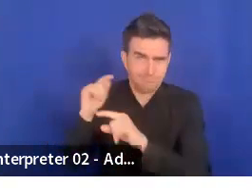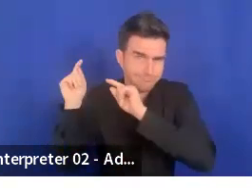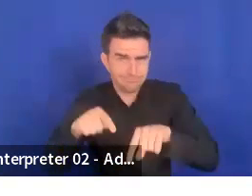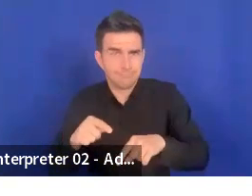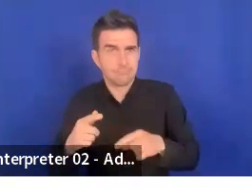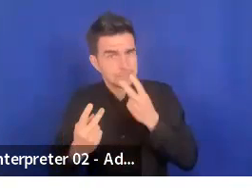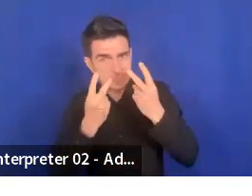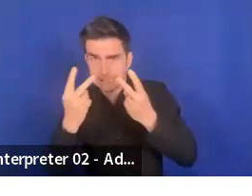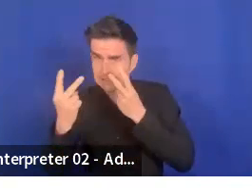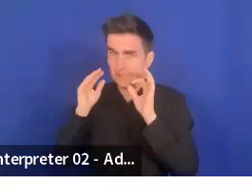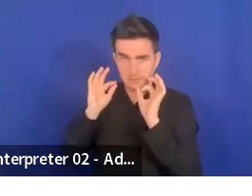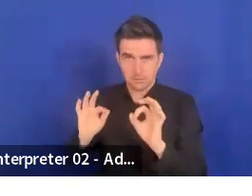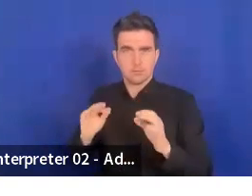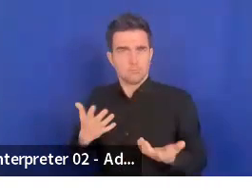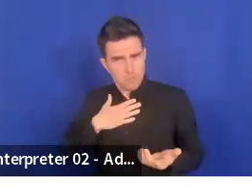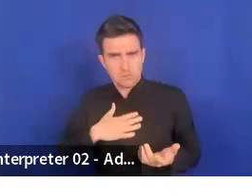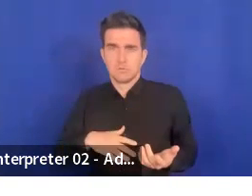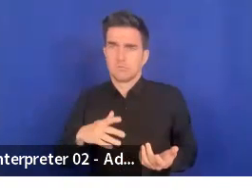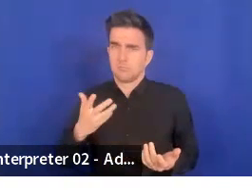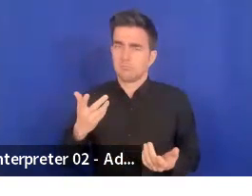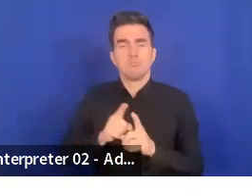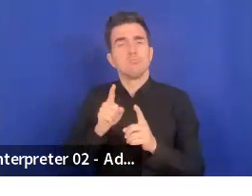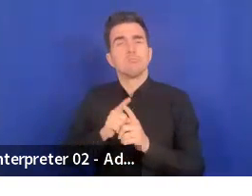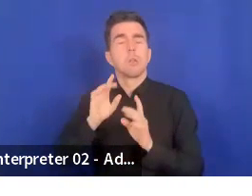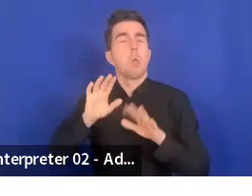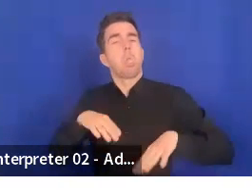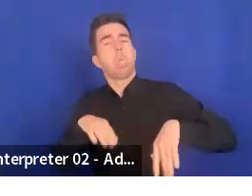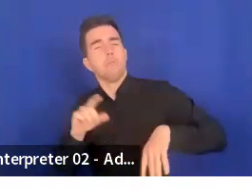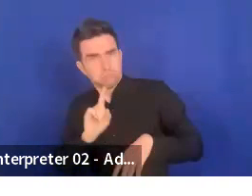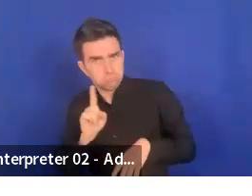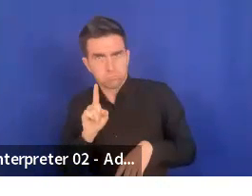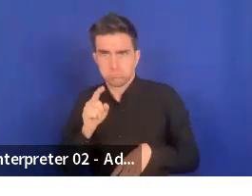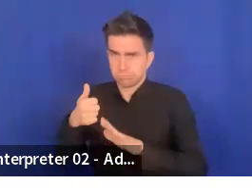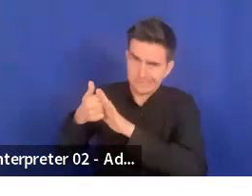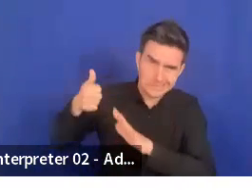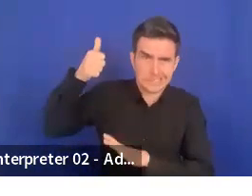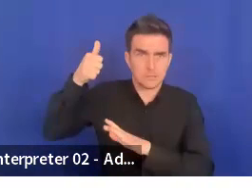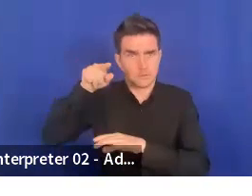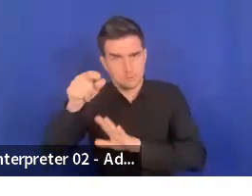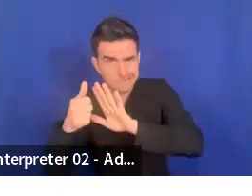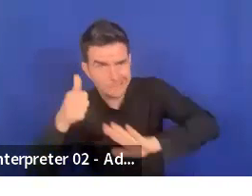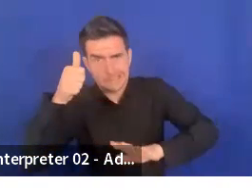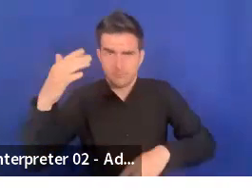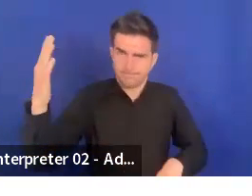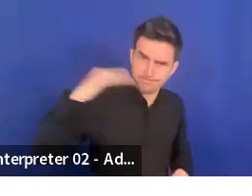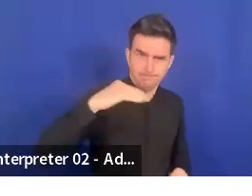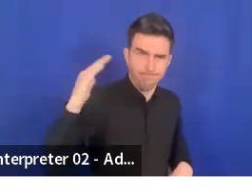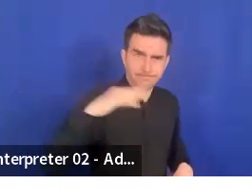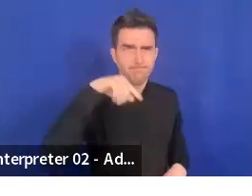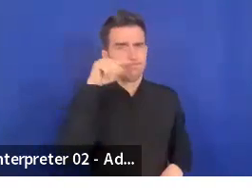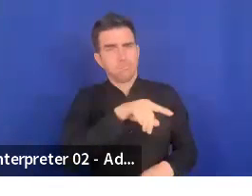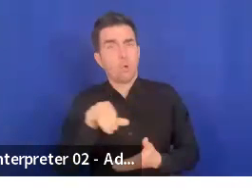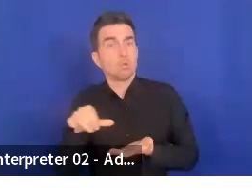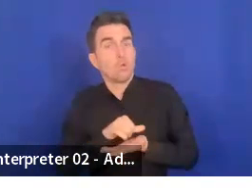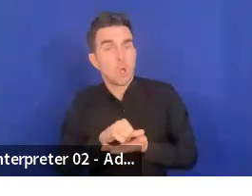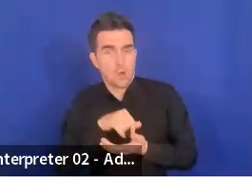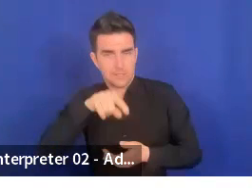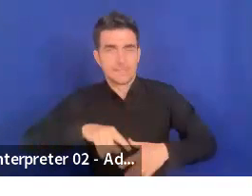up in New York on September 20, 21, and 22 to participate in all three high level meetings,